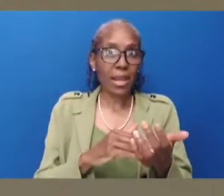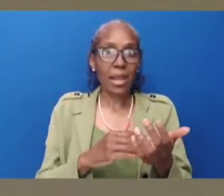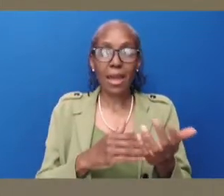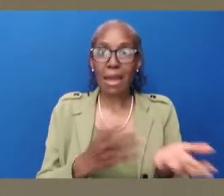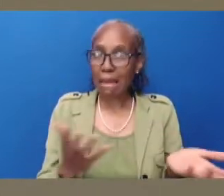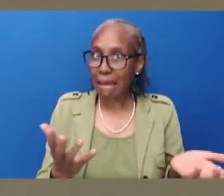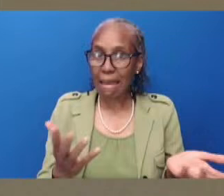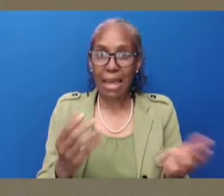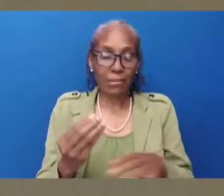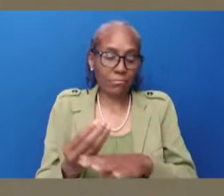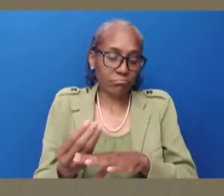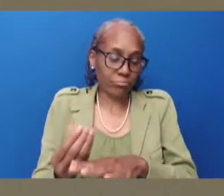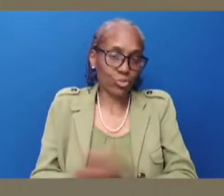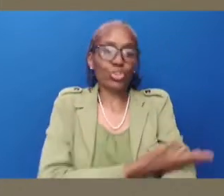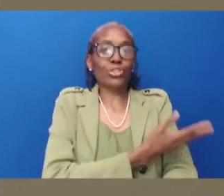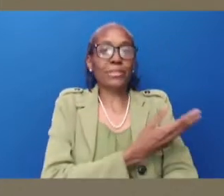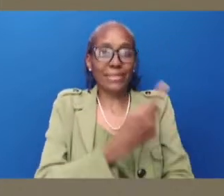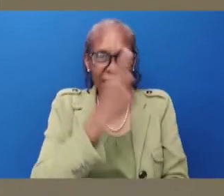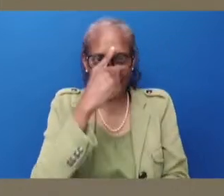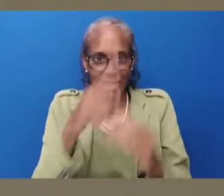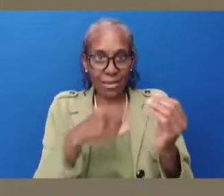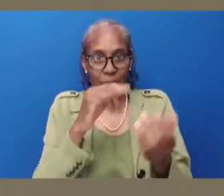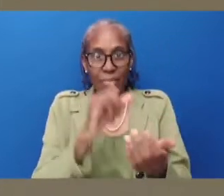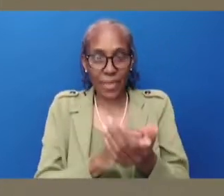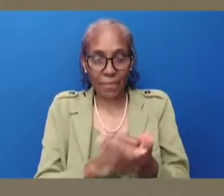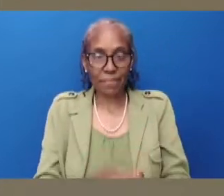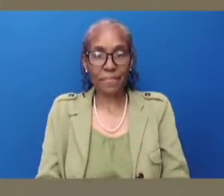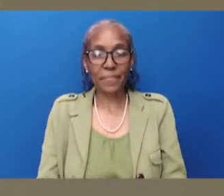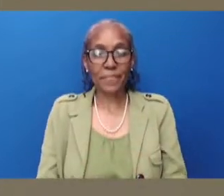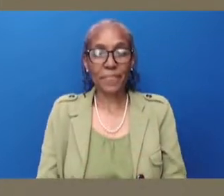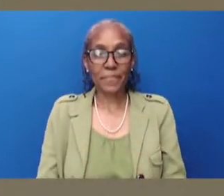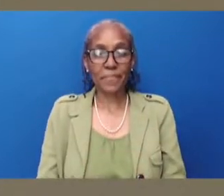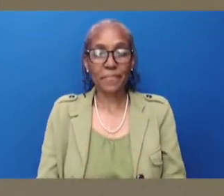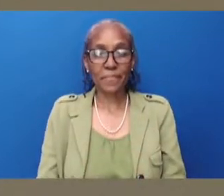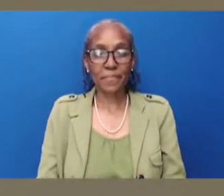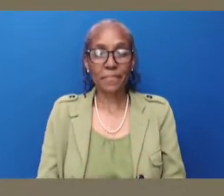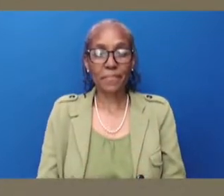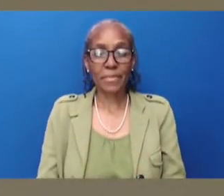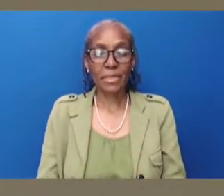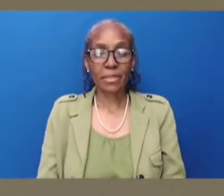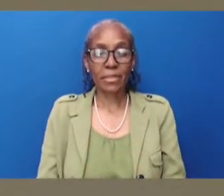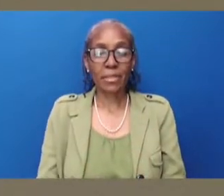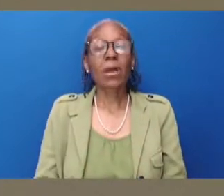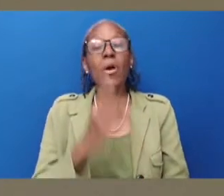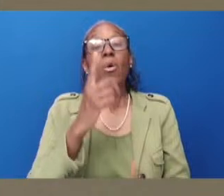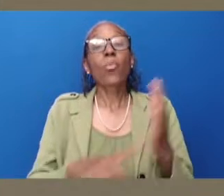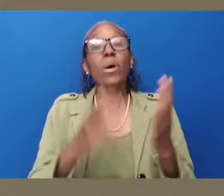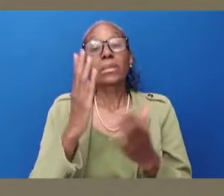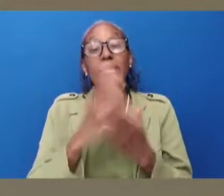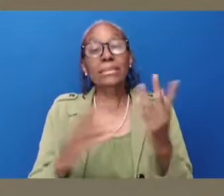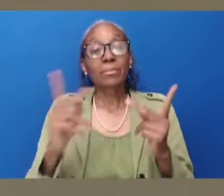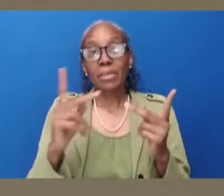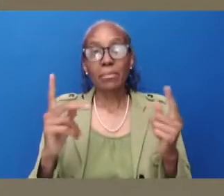SINCE WE GOT INTO THIS BUSINESS.